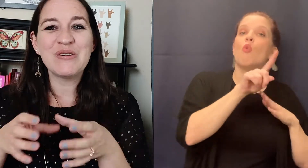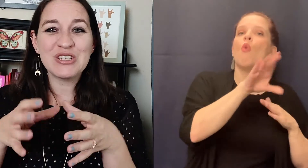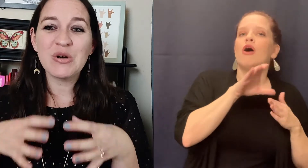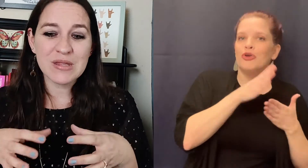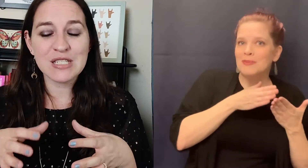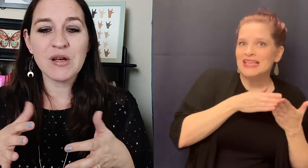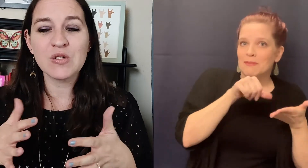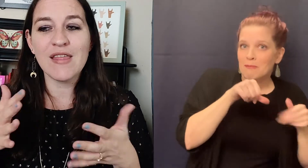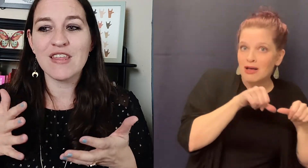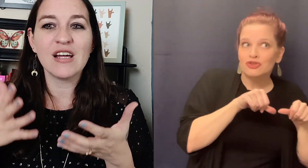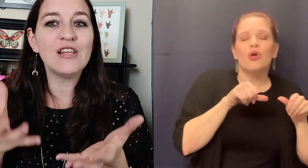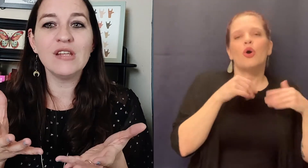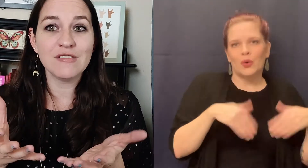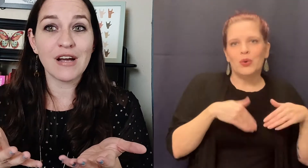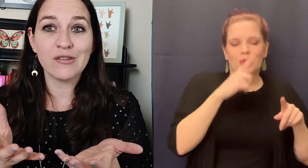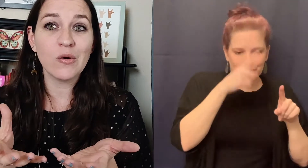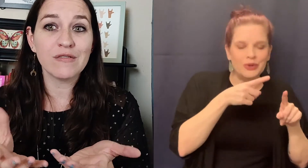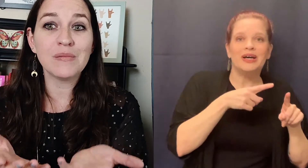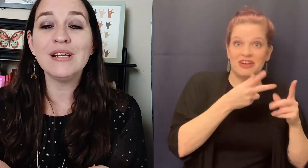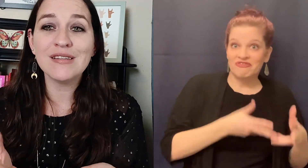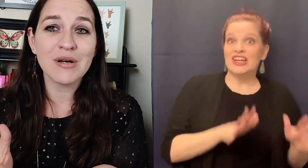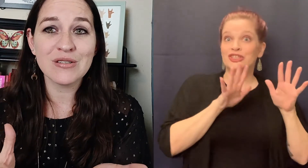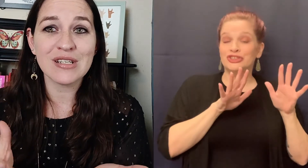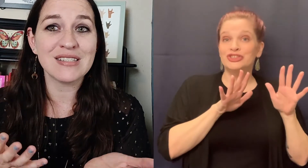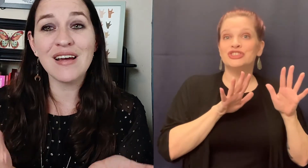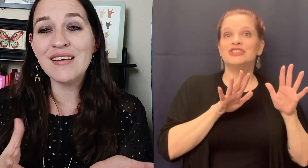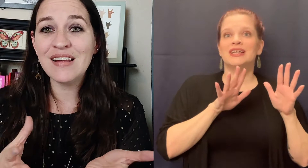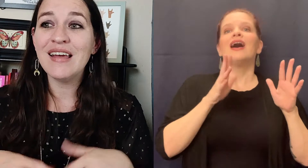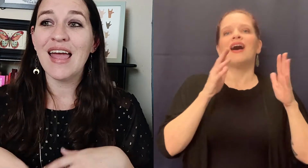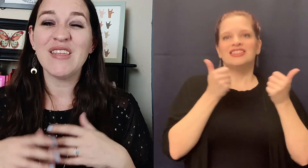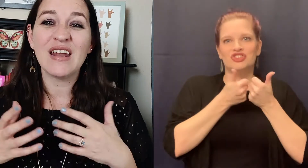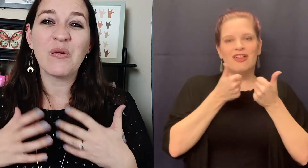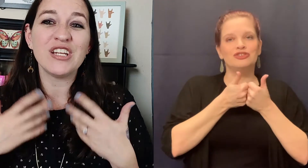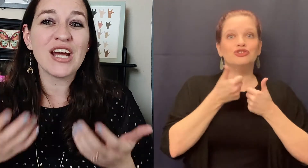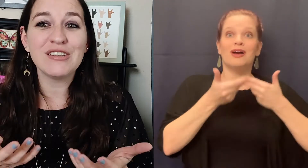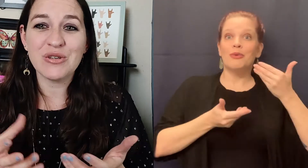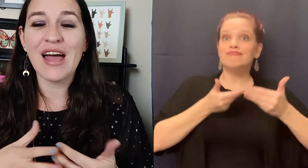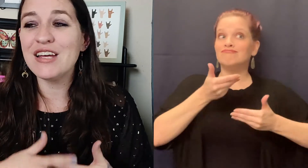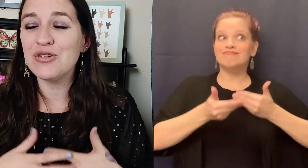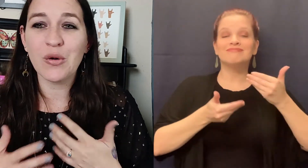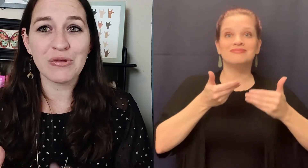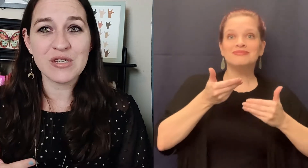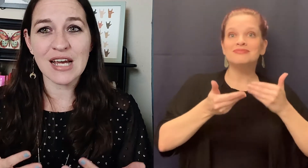You want to start with this puzzle, and then the clearly defined goal of completing the puzzle is done. And then I want to challenge you that as you're going through these